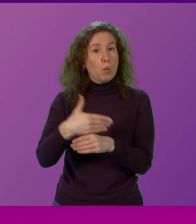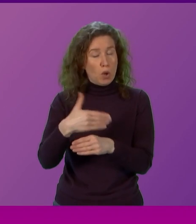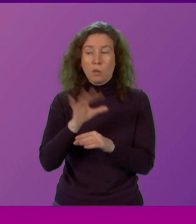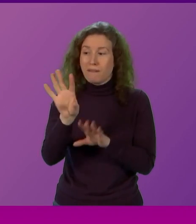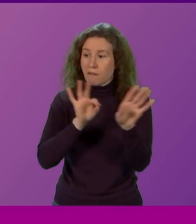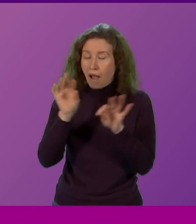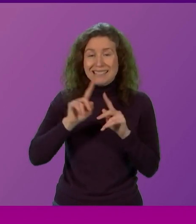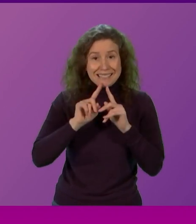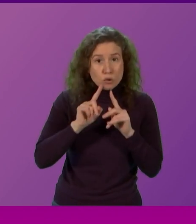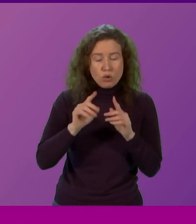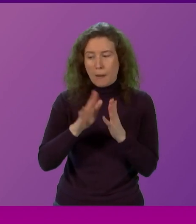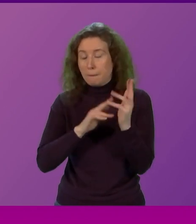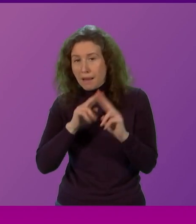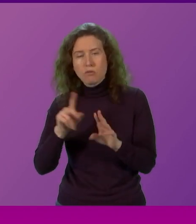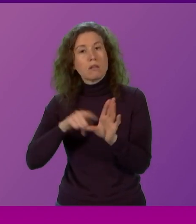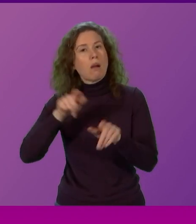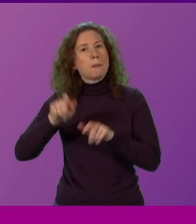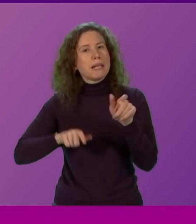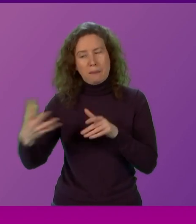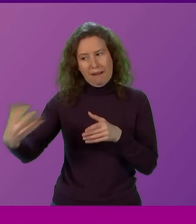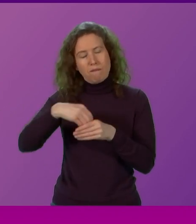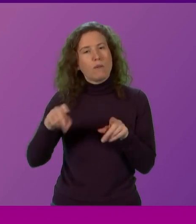teachers, parents and young people’s representatives to be involved in it as well.